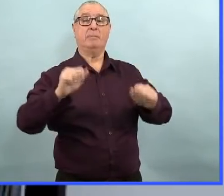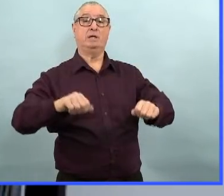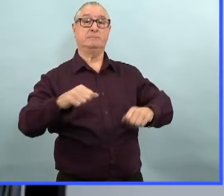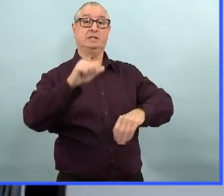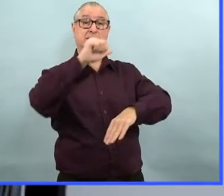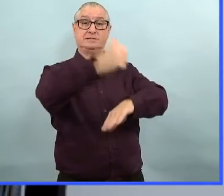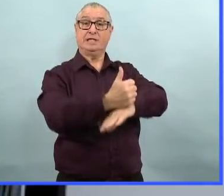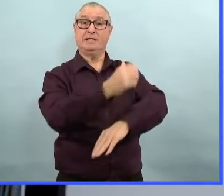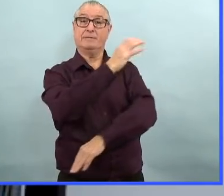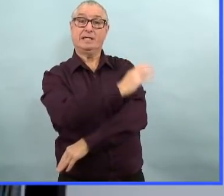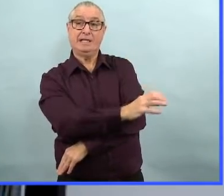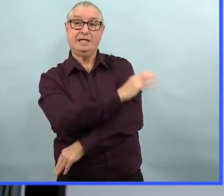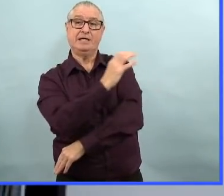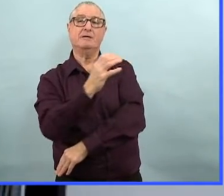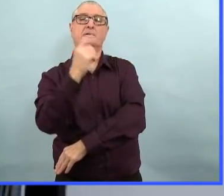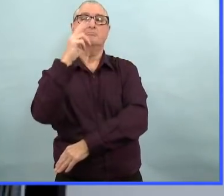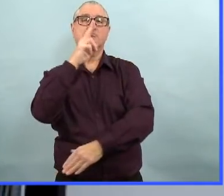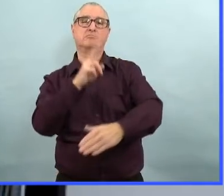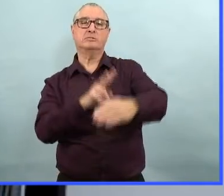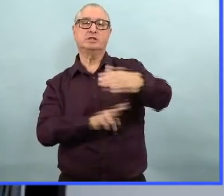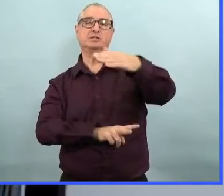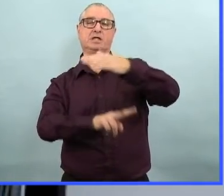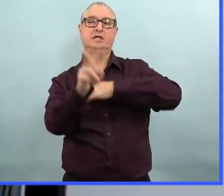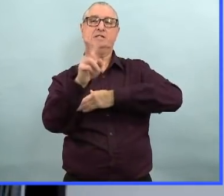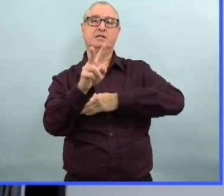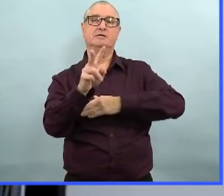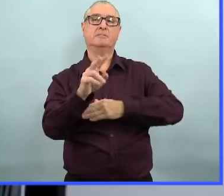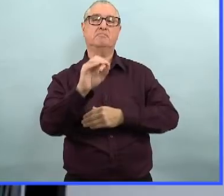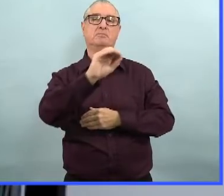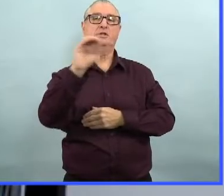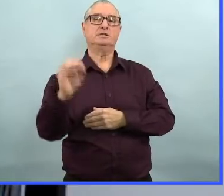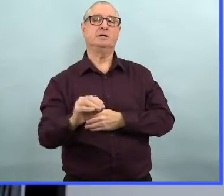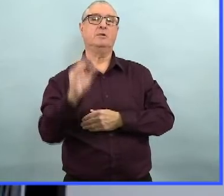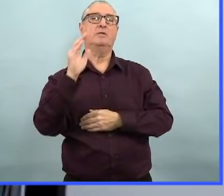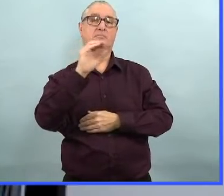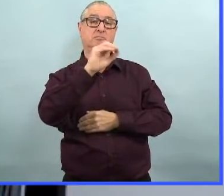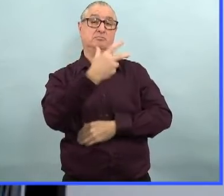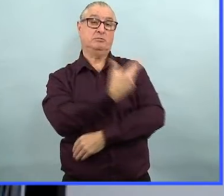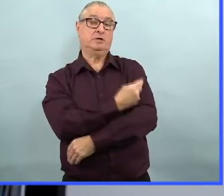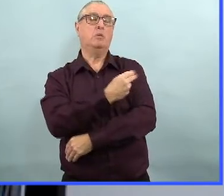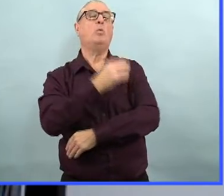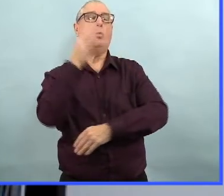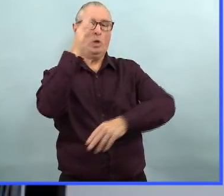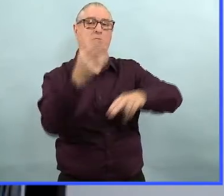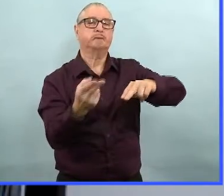will start to pick up again because we still have not visited uh even half of all the schools